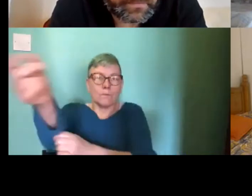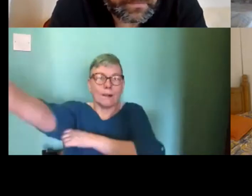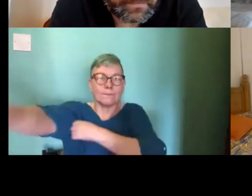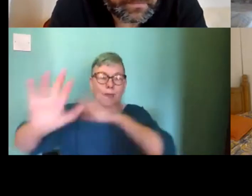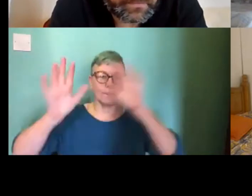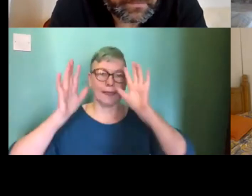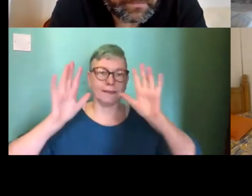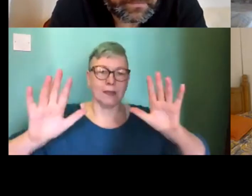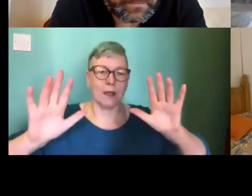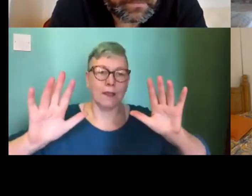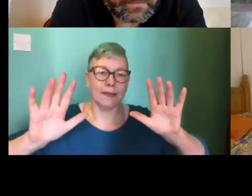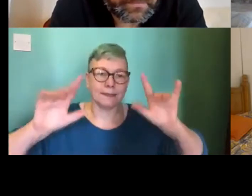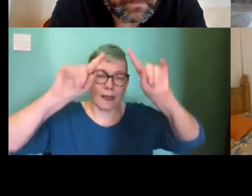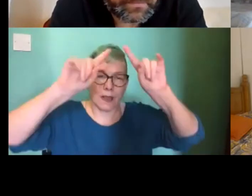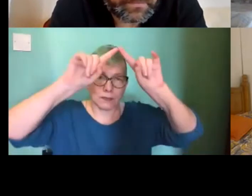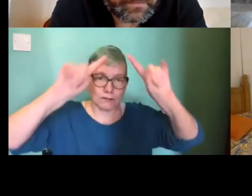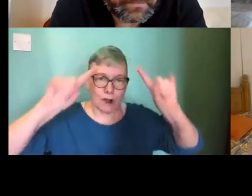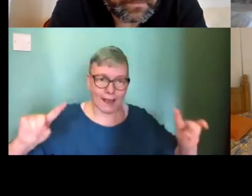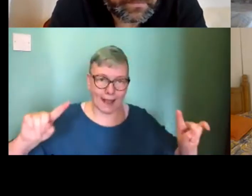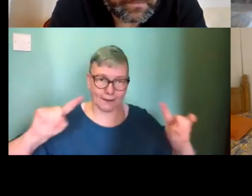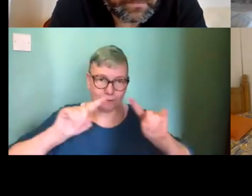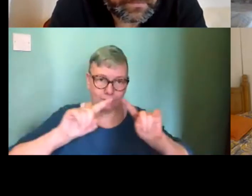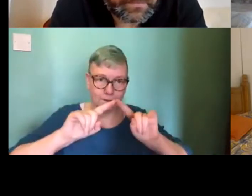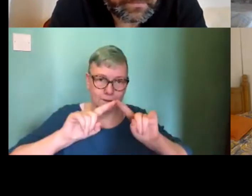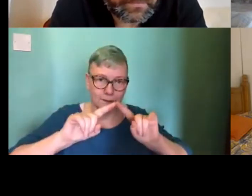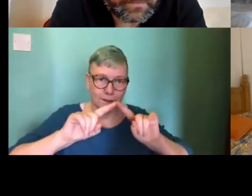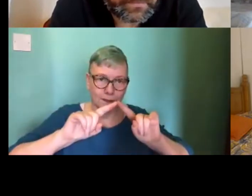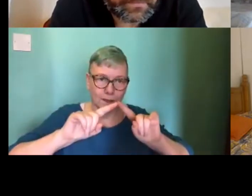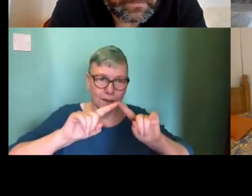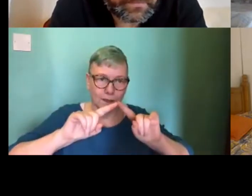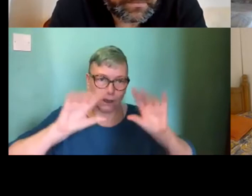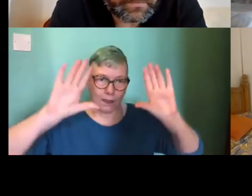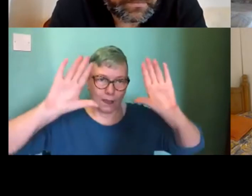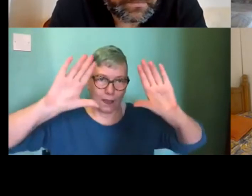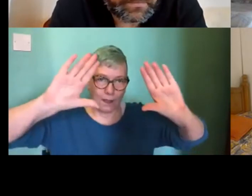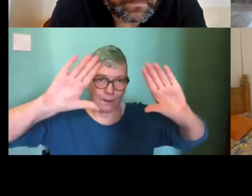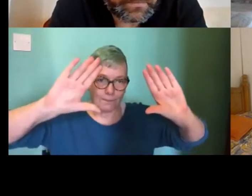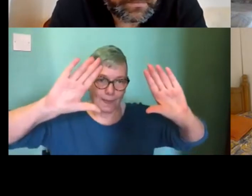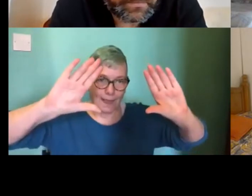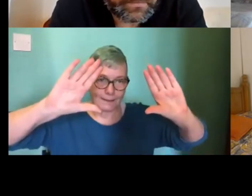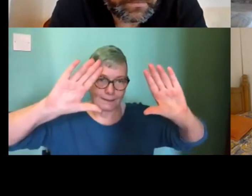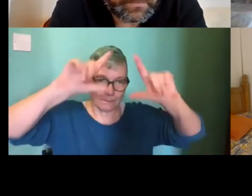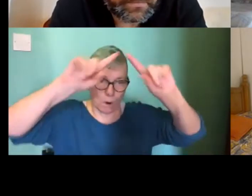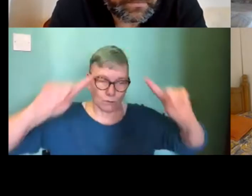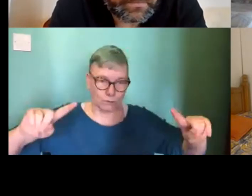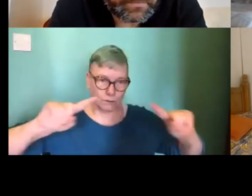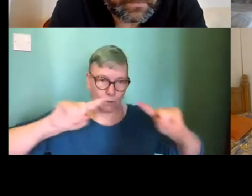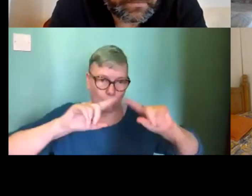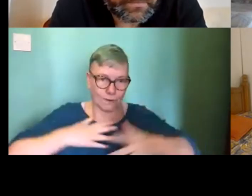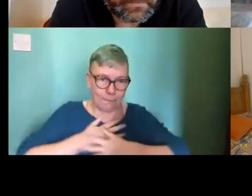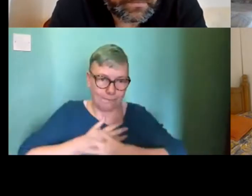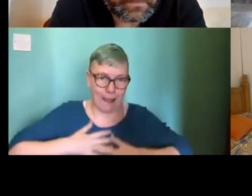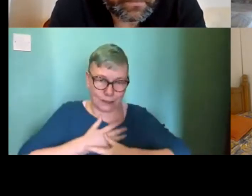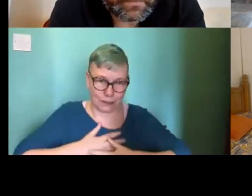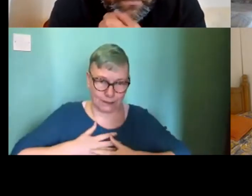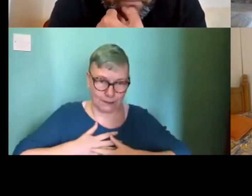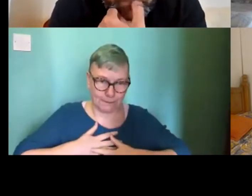Right, OK, so - it's a triangle. Erm, it's the model of compassion.